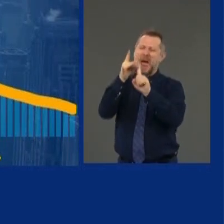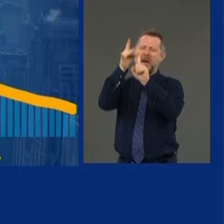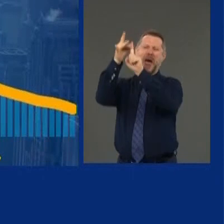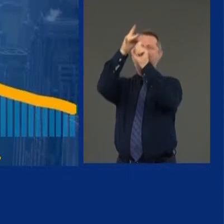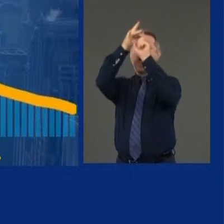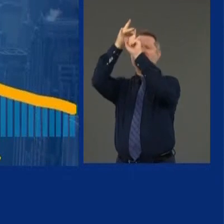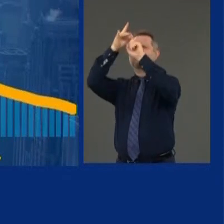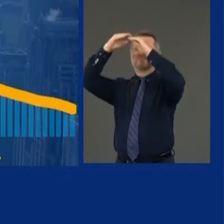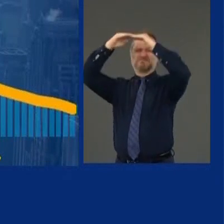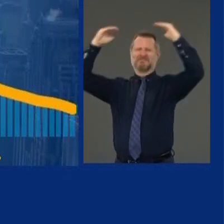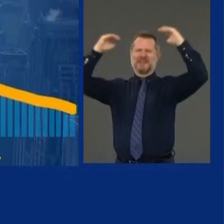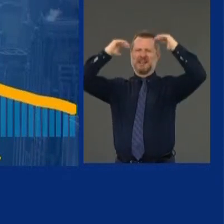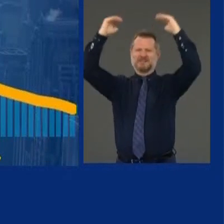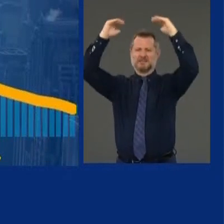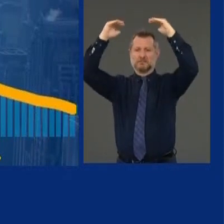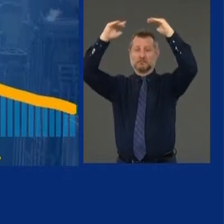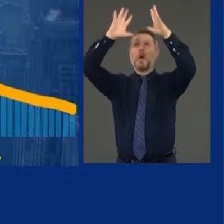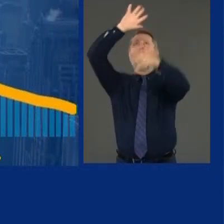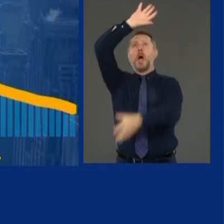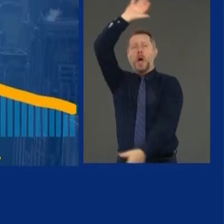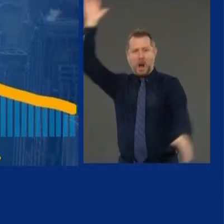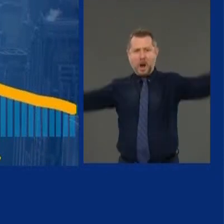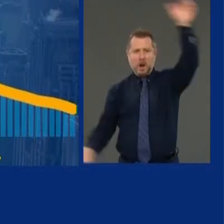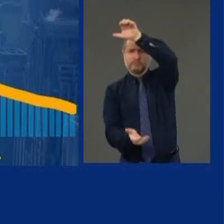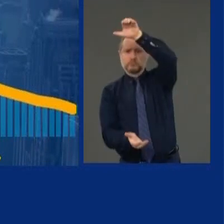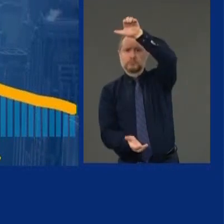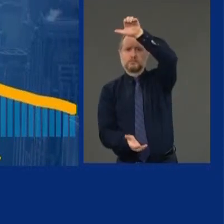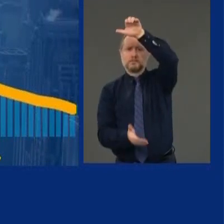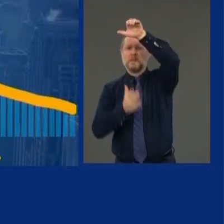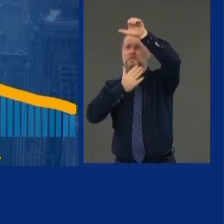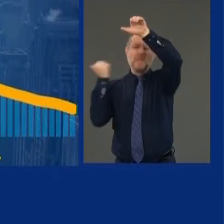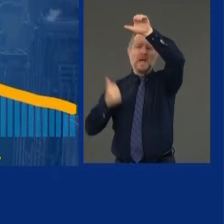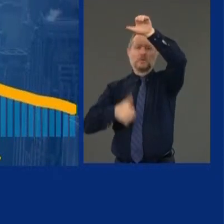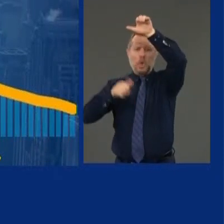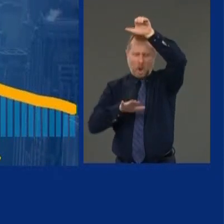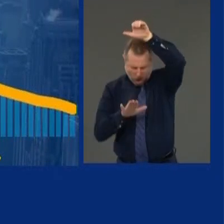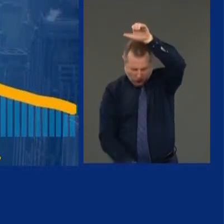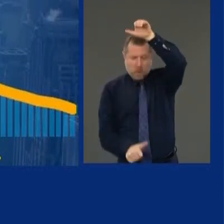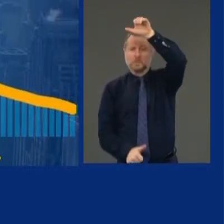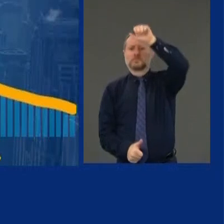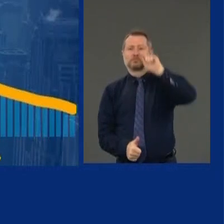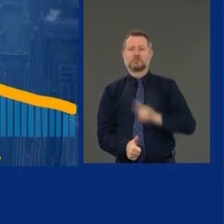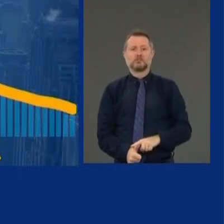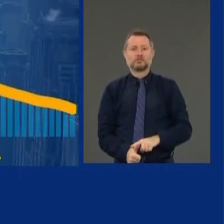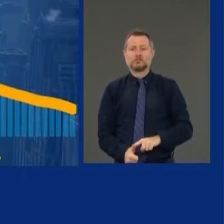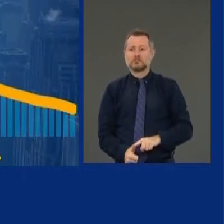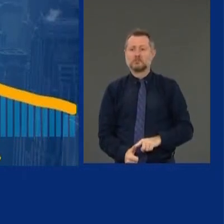DEMONSTRATED THAT WE DEAL FROM THE WORST INFECTION RATE IN THE